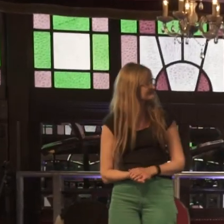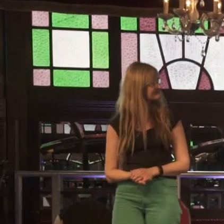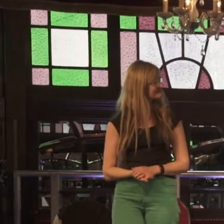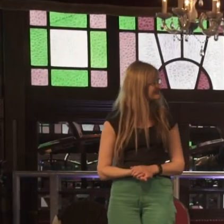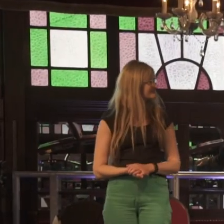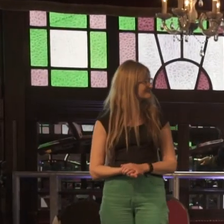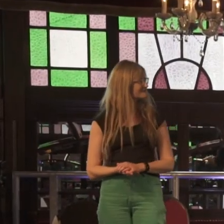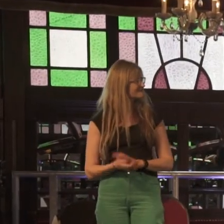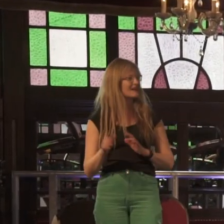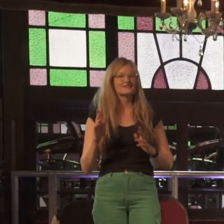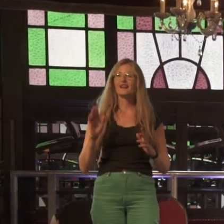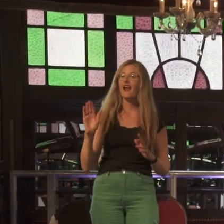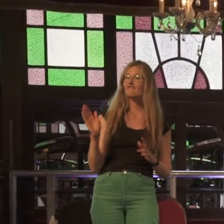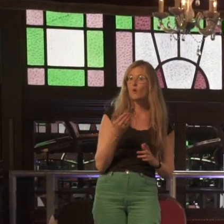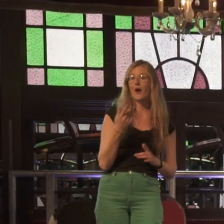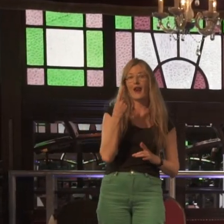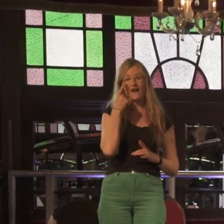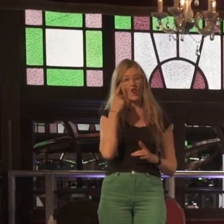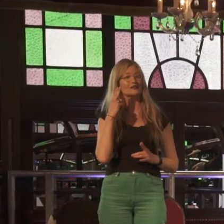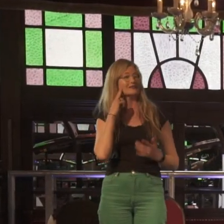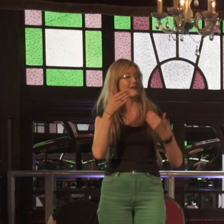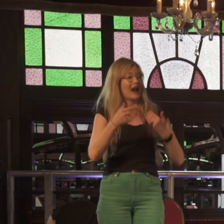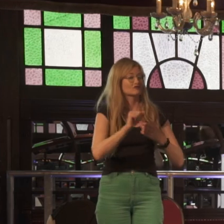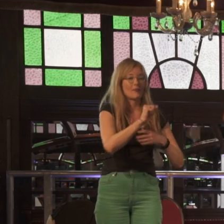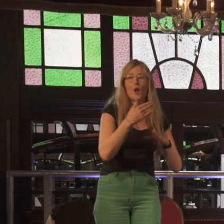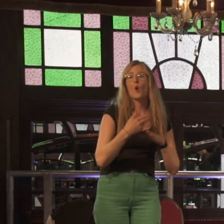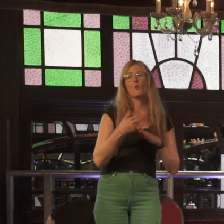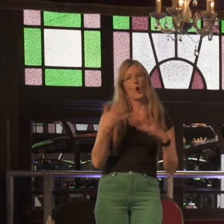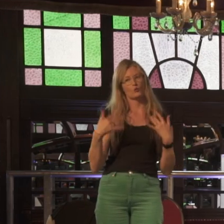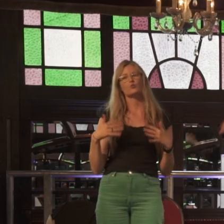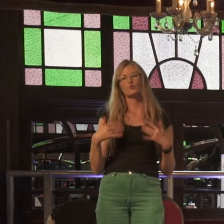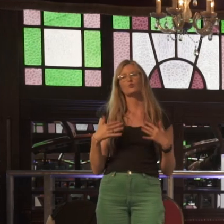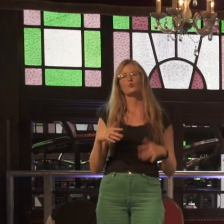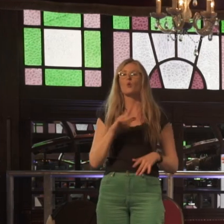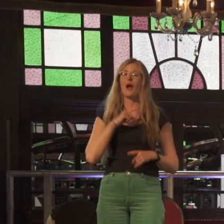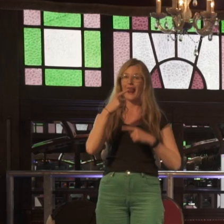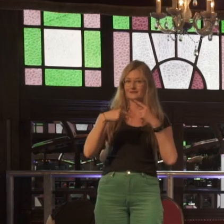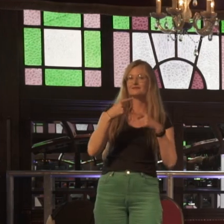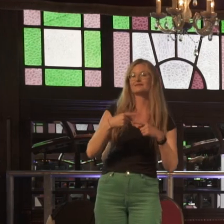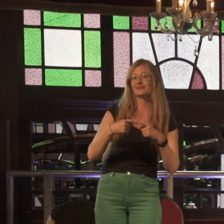everyone, check out Deaf Action, and the amazing work they do, because when next year comes around, it will come around all too -